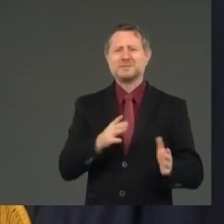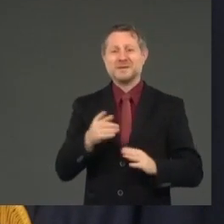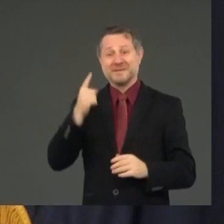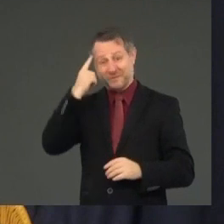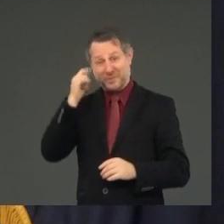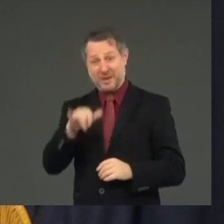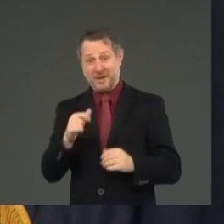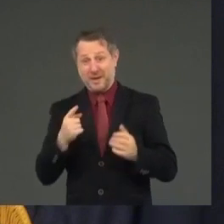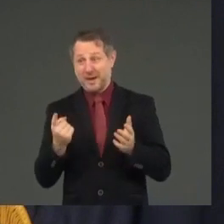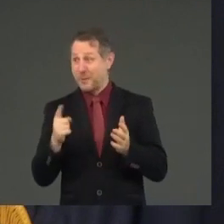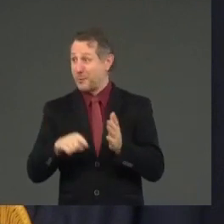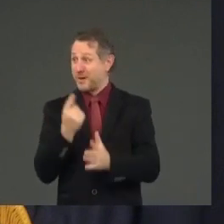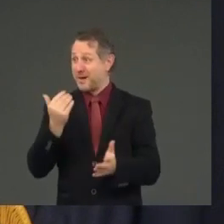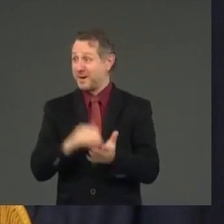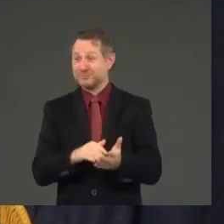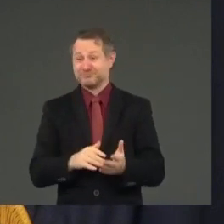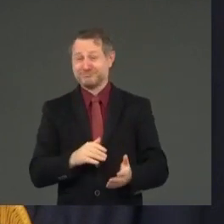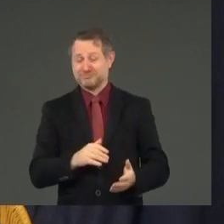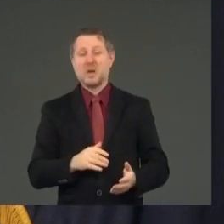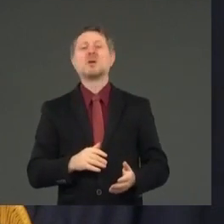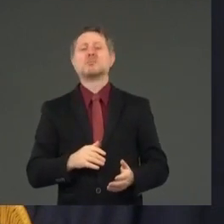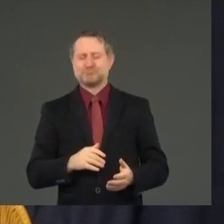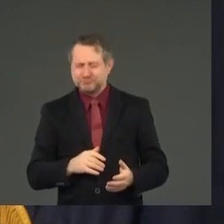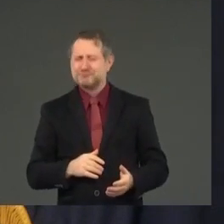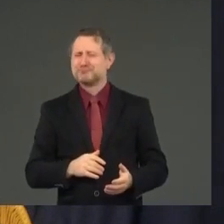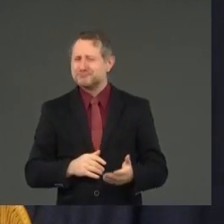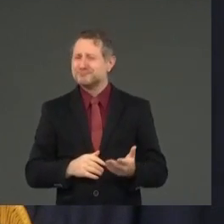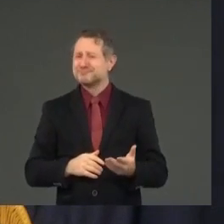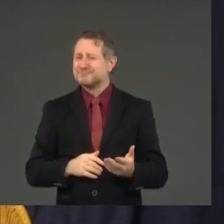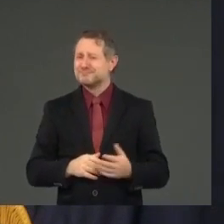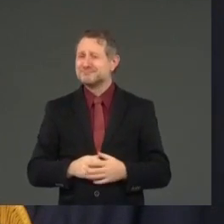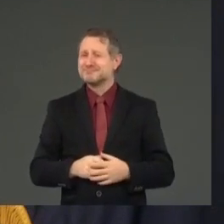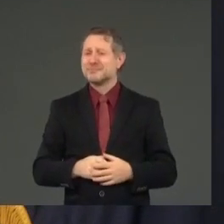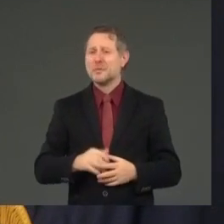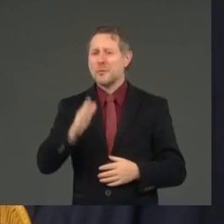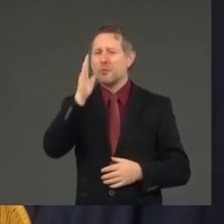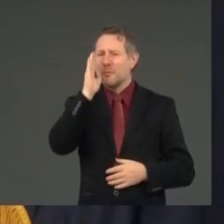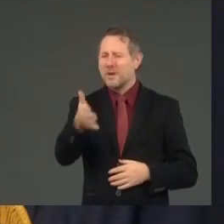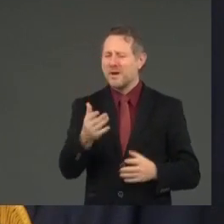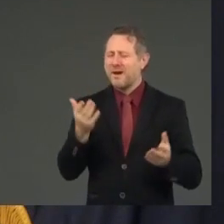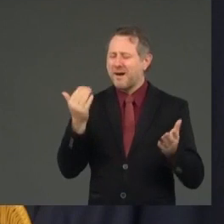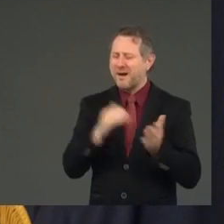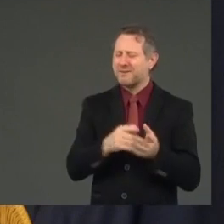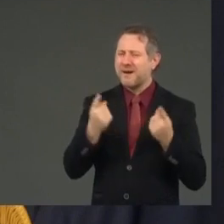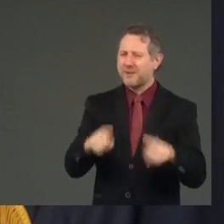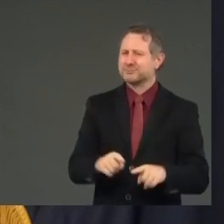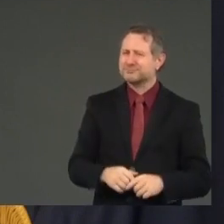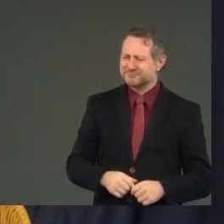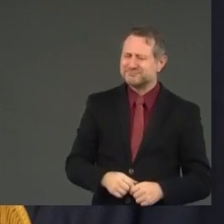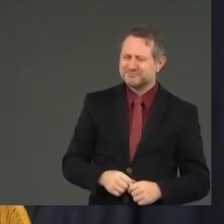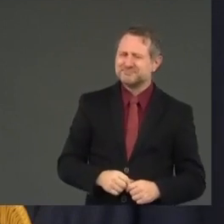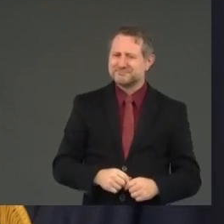TIME SOMETHING LIKE THIS IS GOING TO HAPPEN, I THINK THAT'S